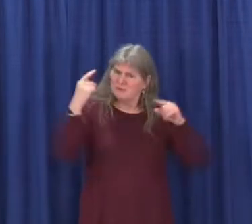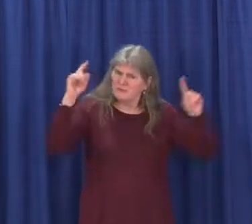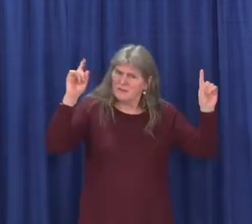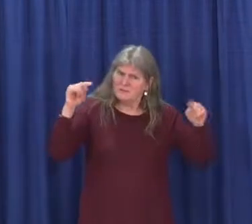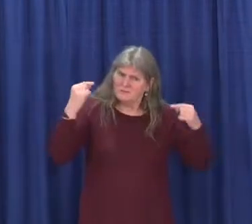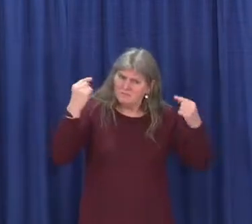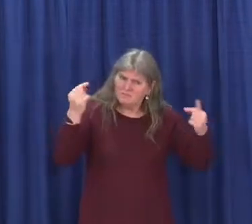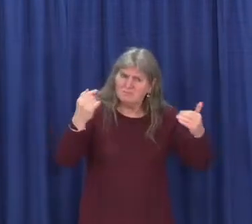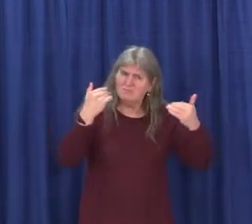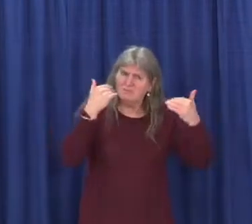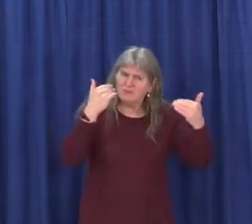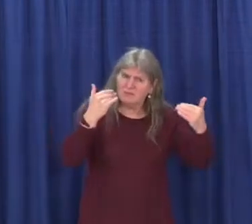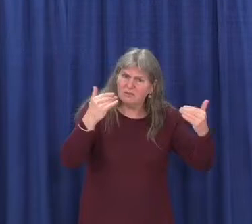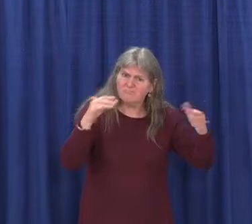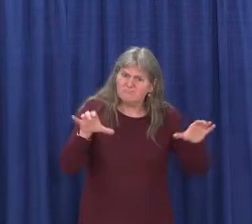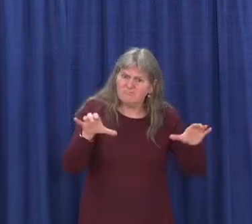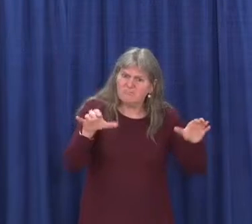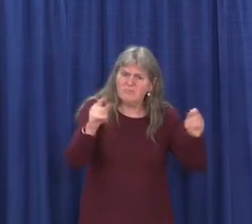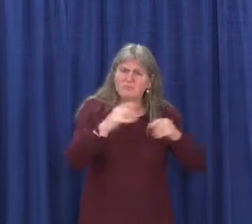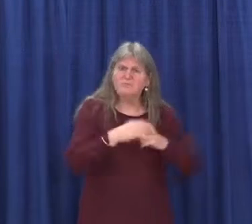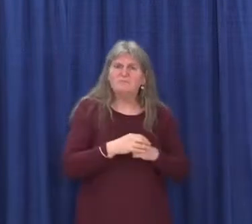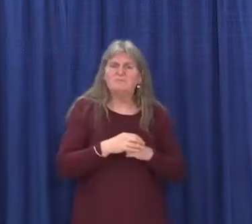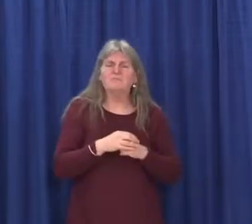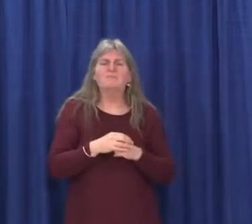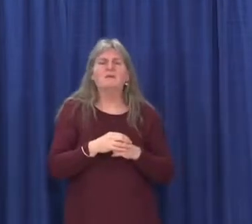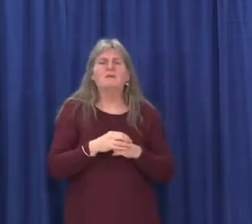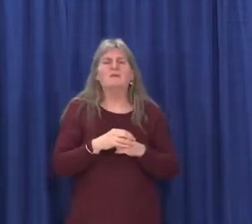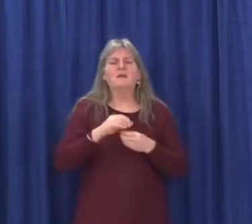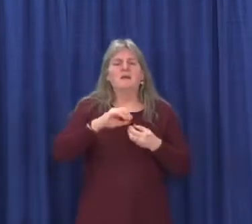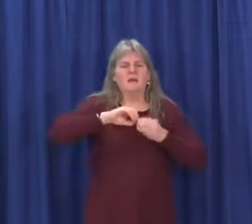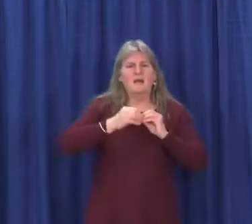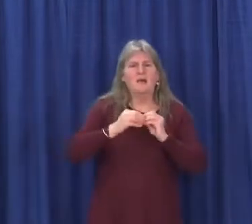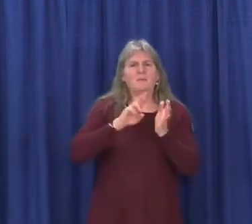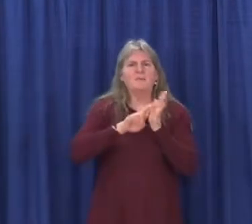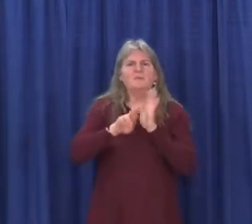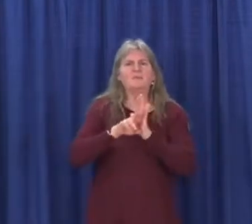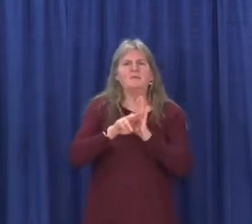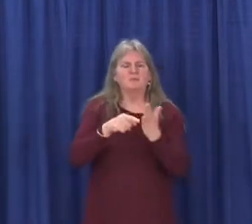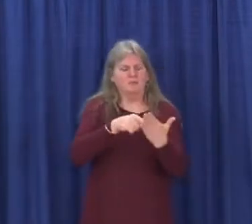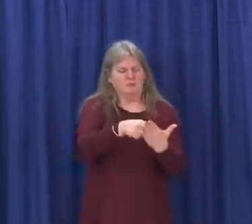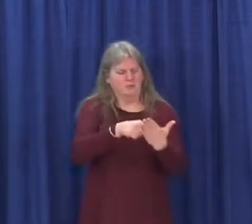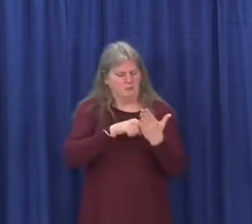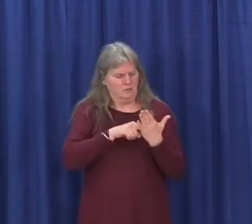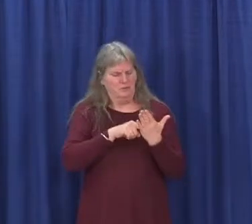As we look at the data now, it looks at this point as though we've reached